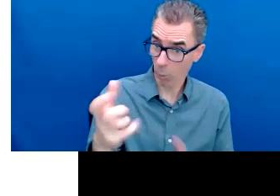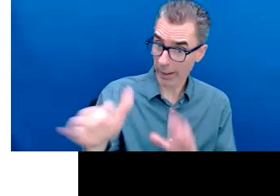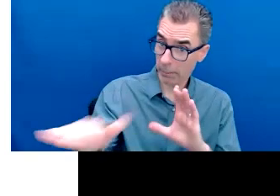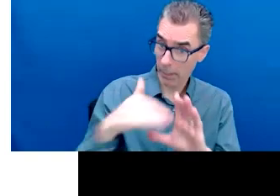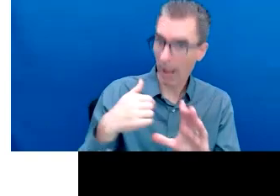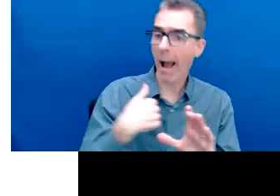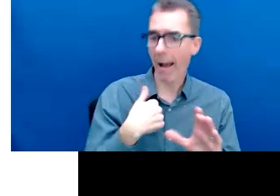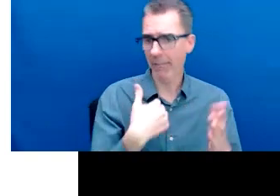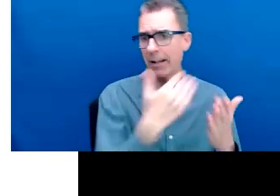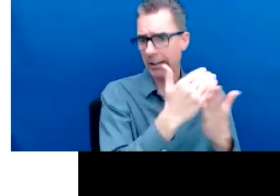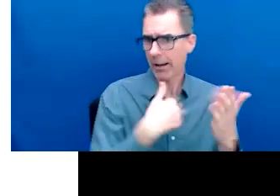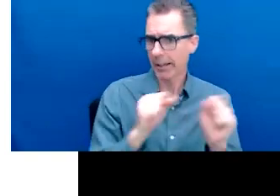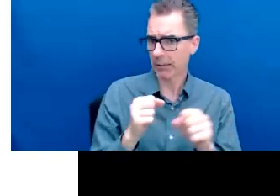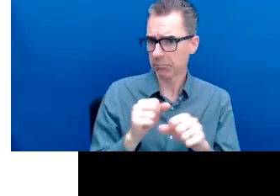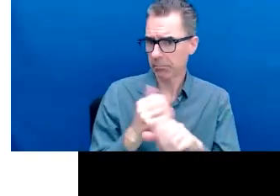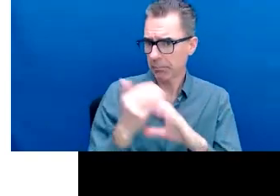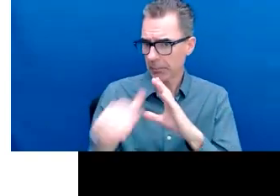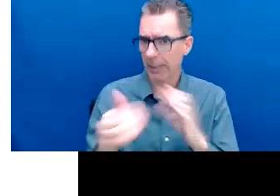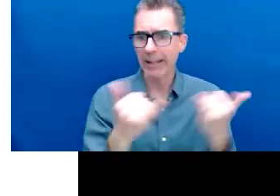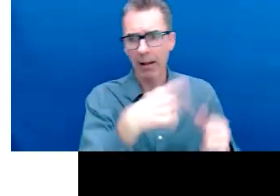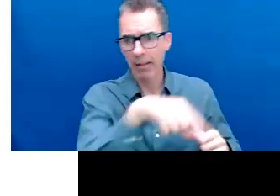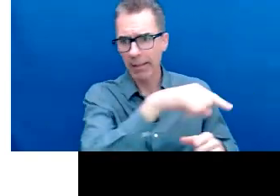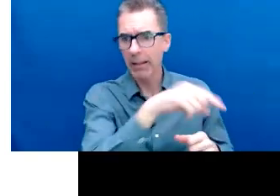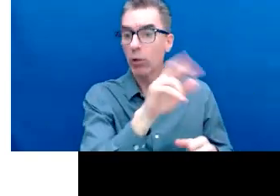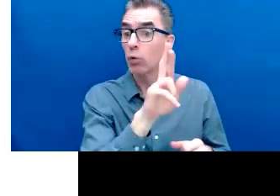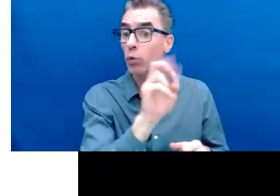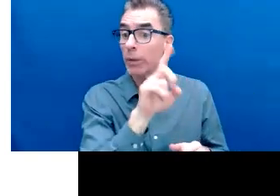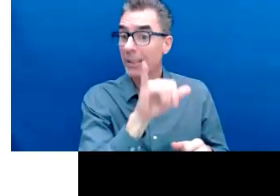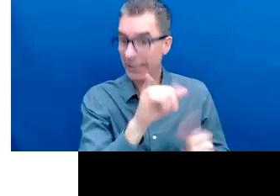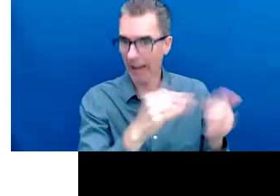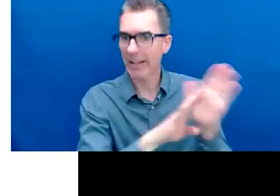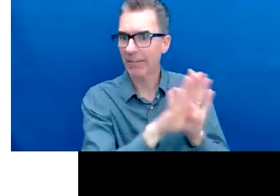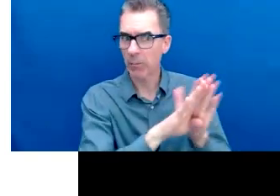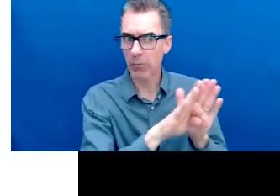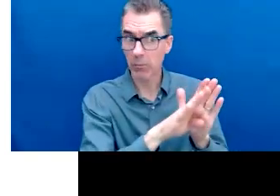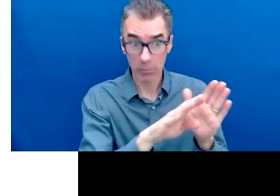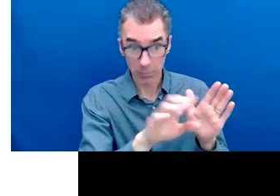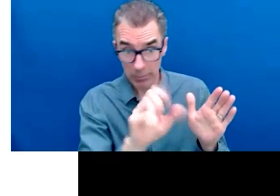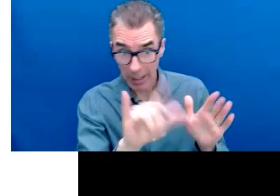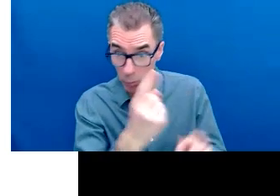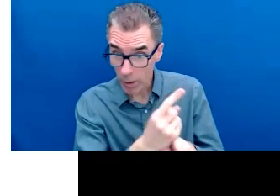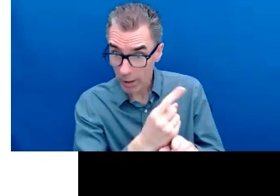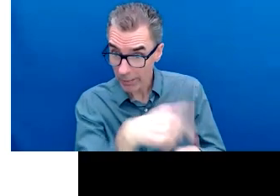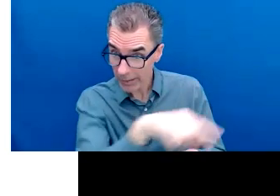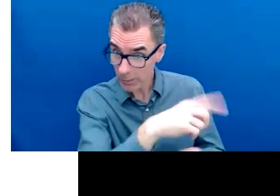I know they're developing some things at Reedley, Is that right, Sally? Did they complete those projects?